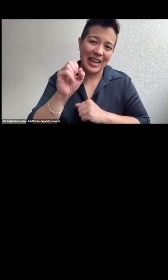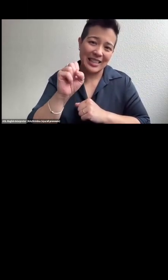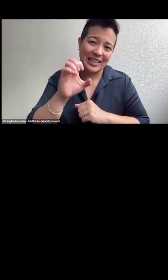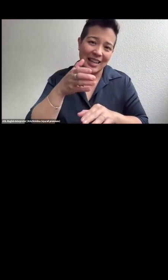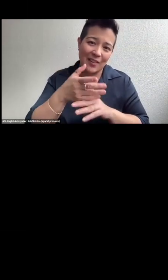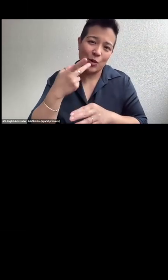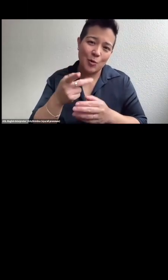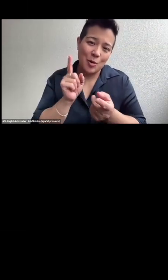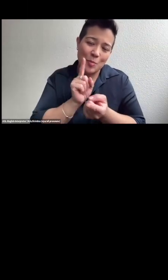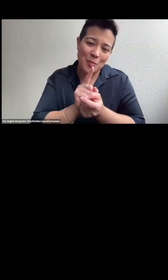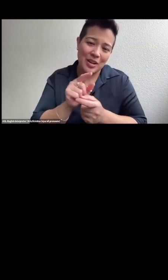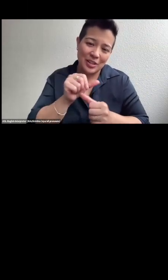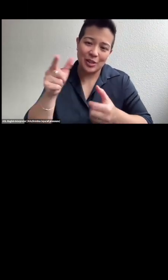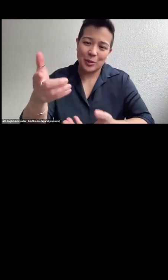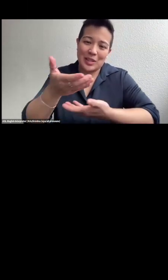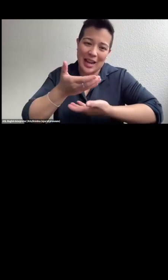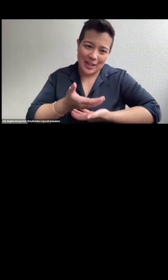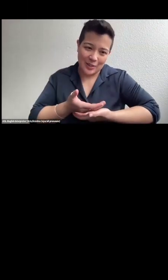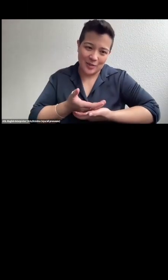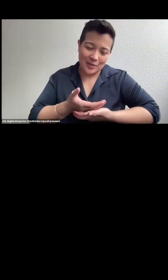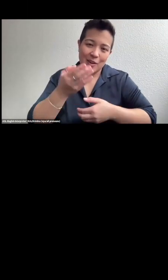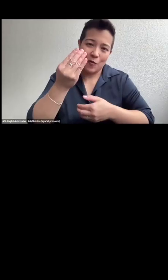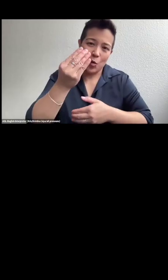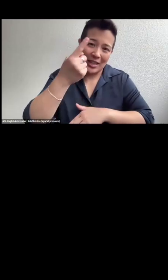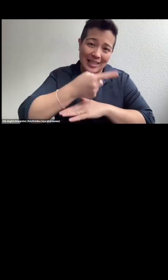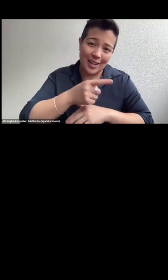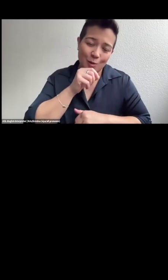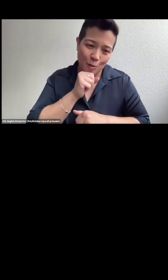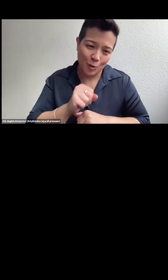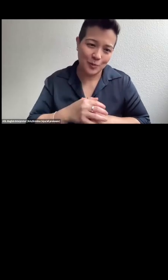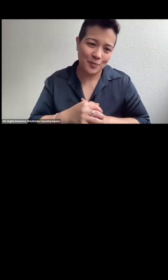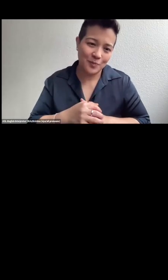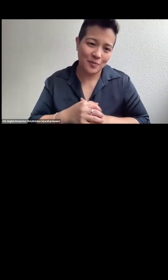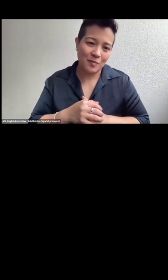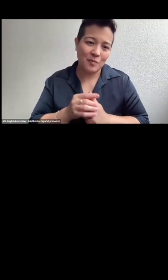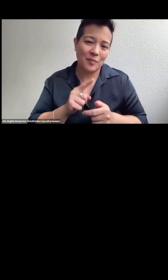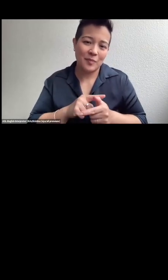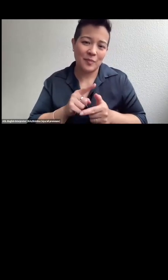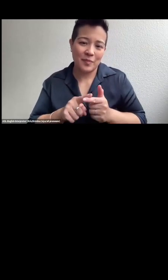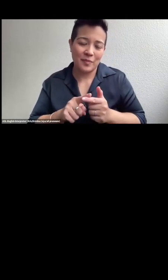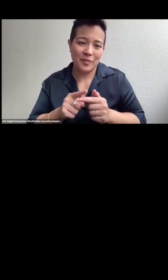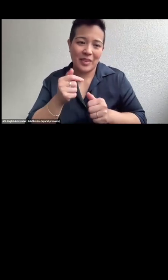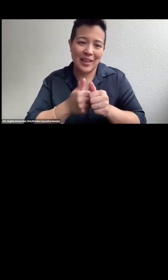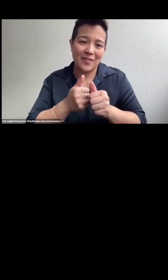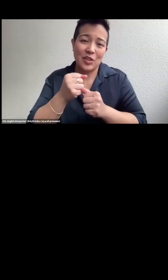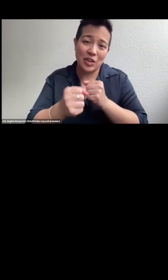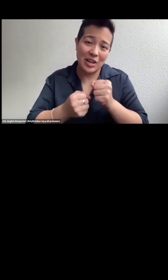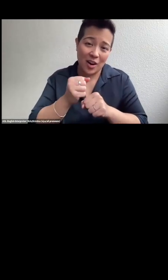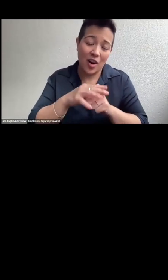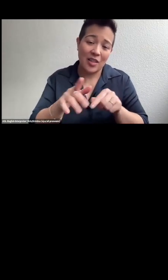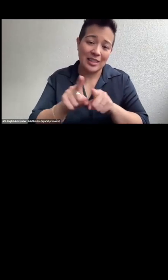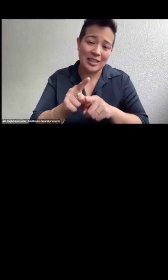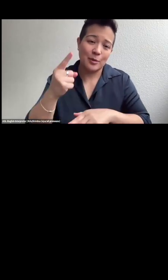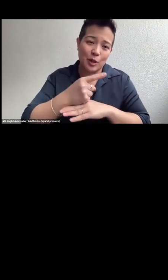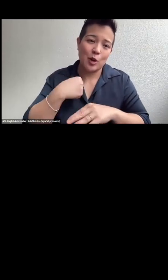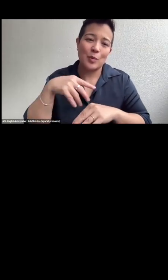and she was handed to me. She's 14 days old then, and so every year, on the same day, we take the same photo in